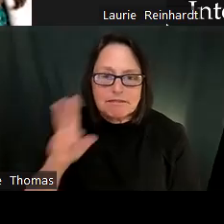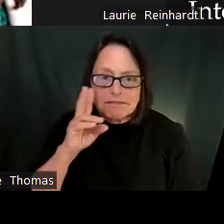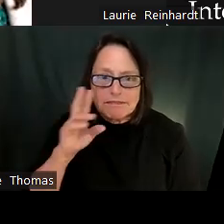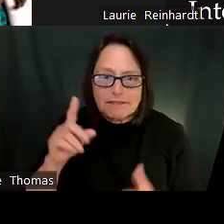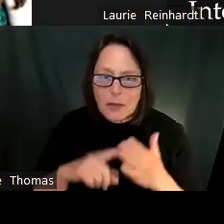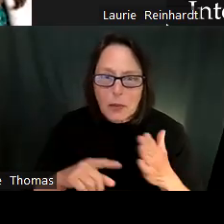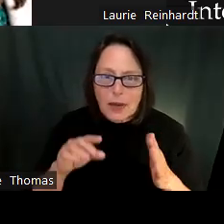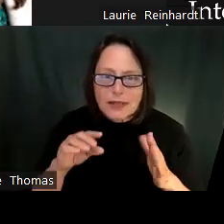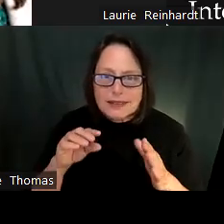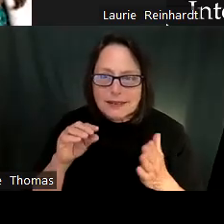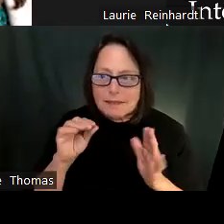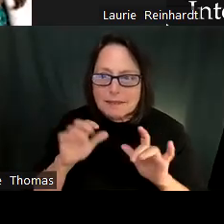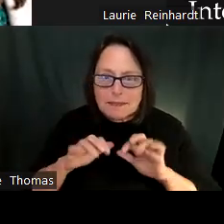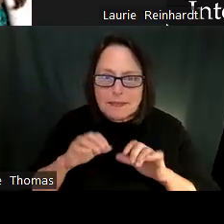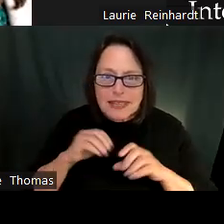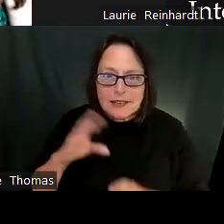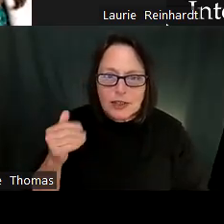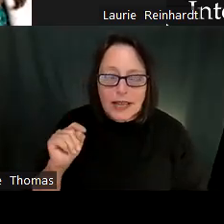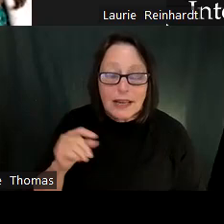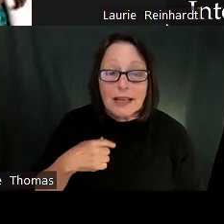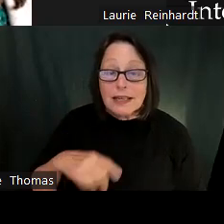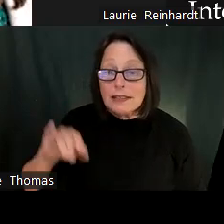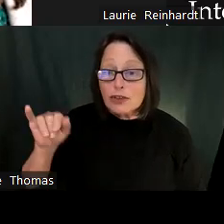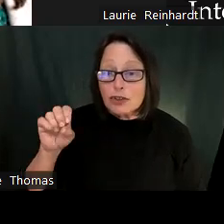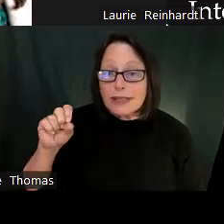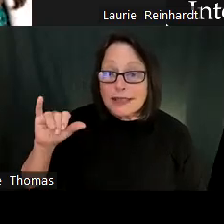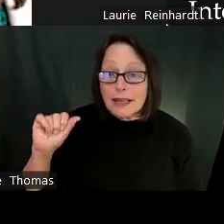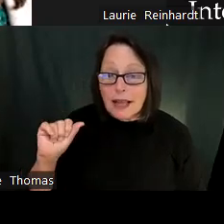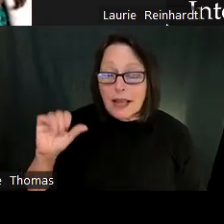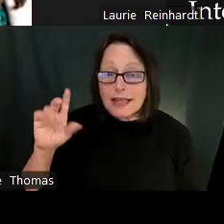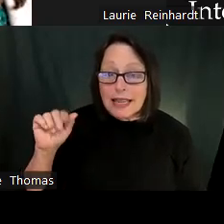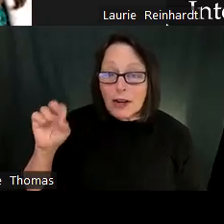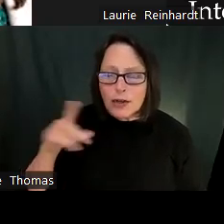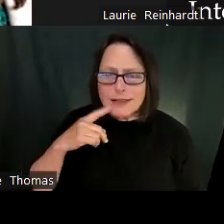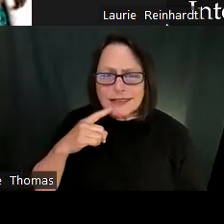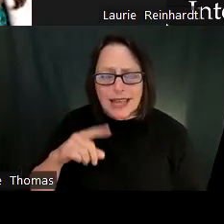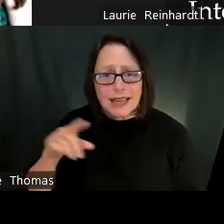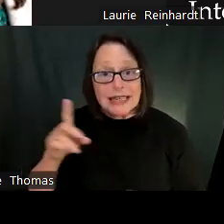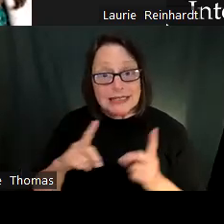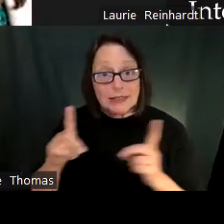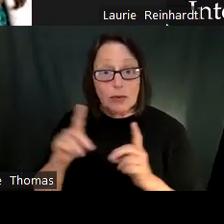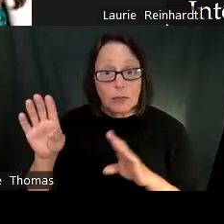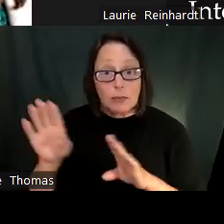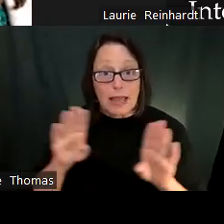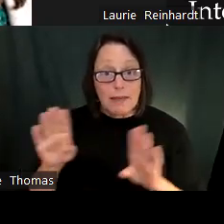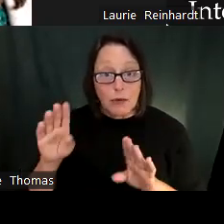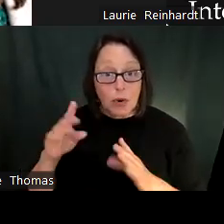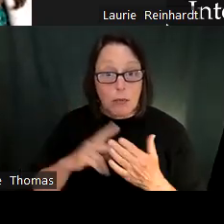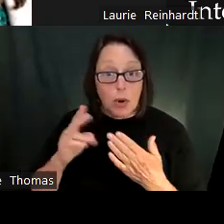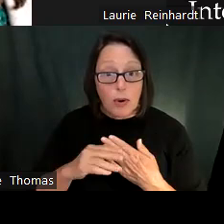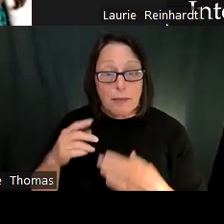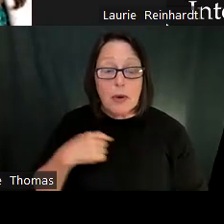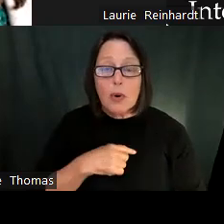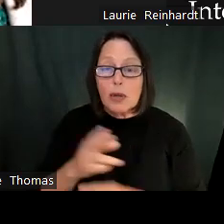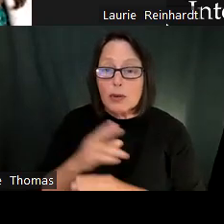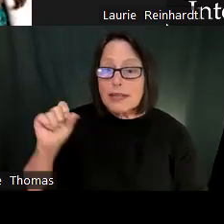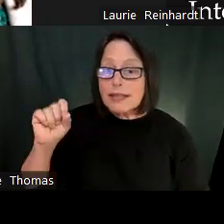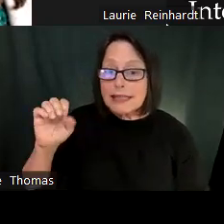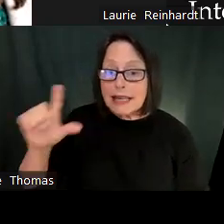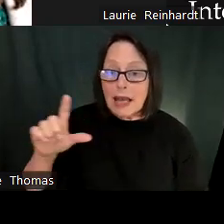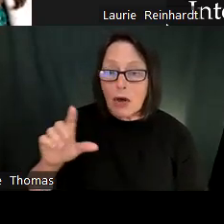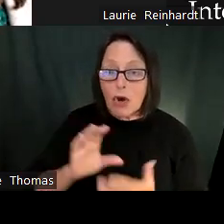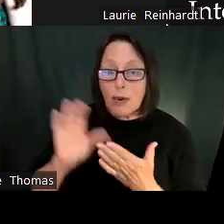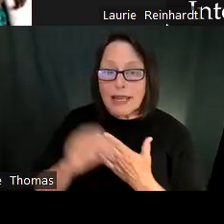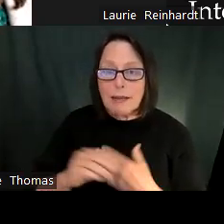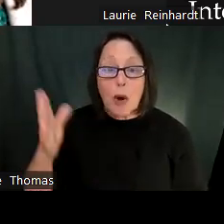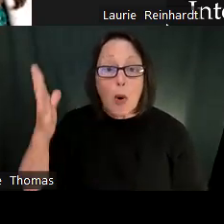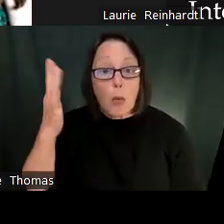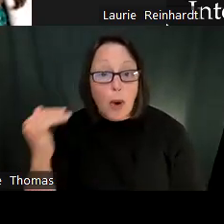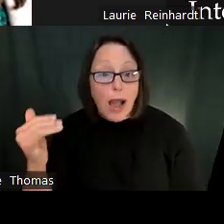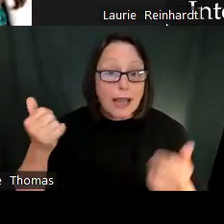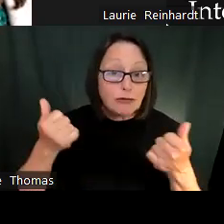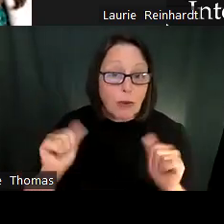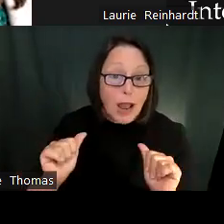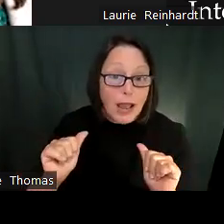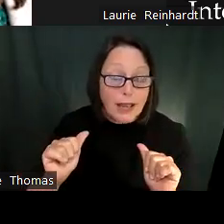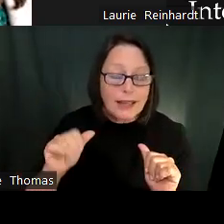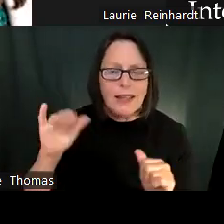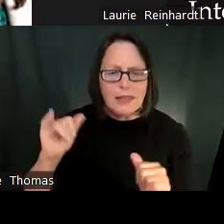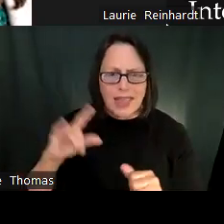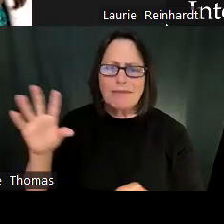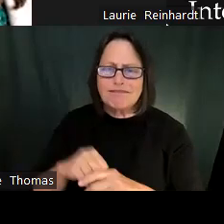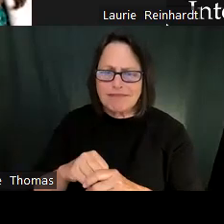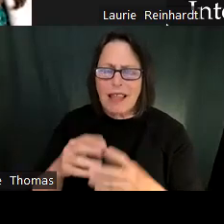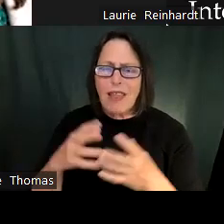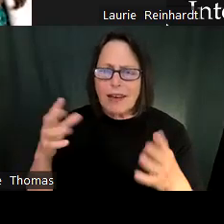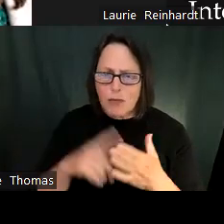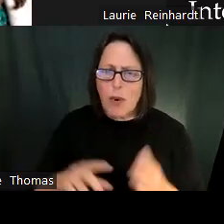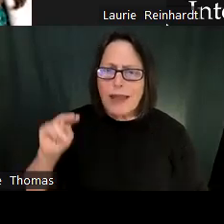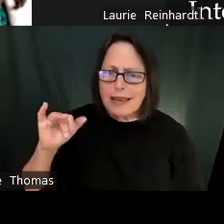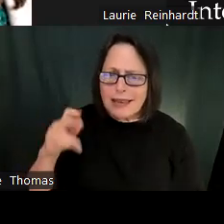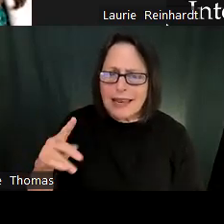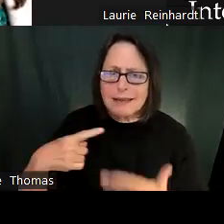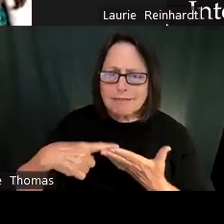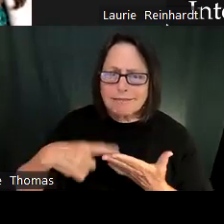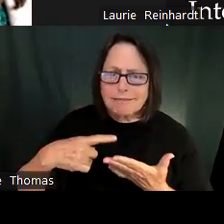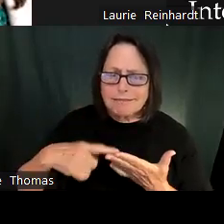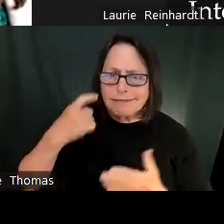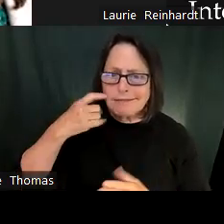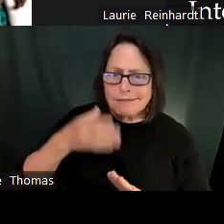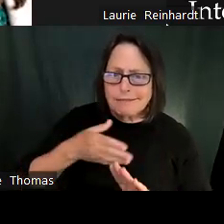Let's see what's on the chat.